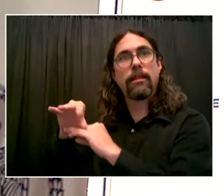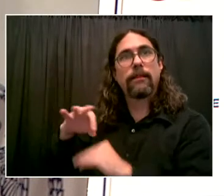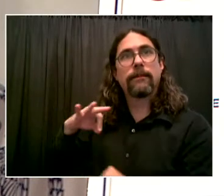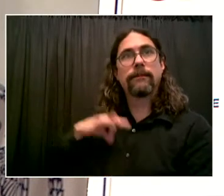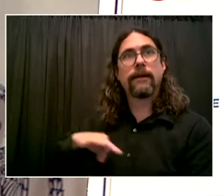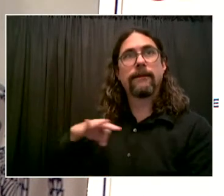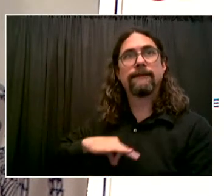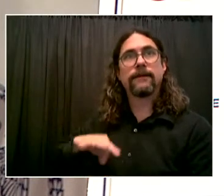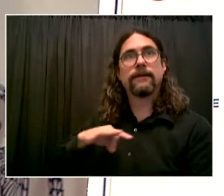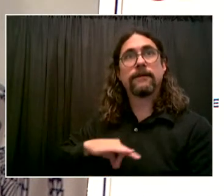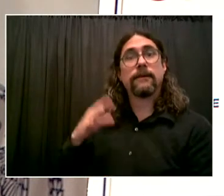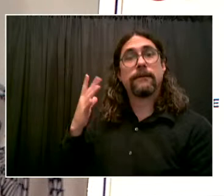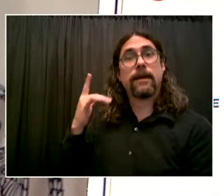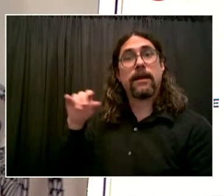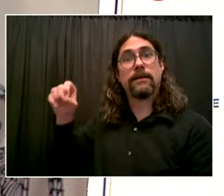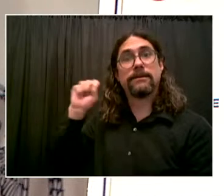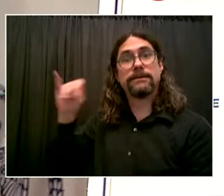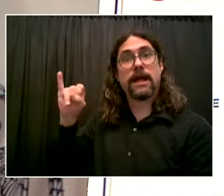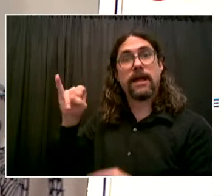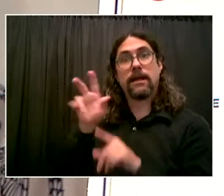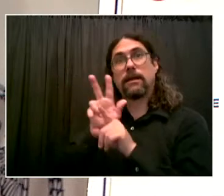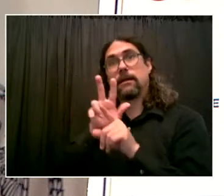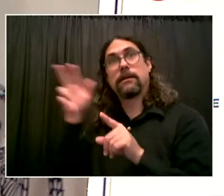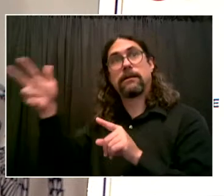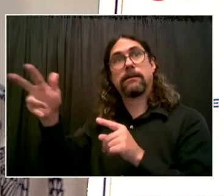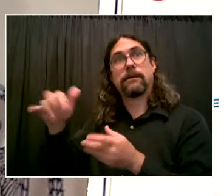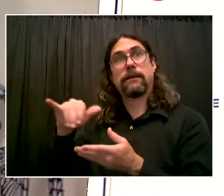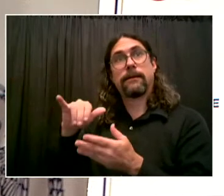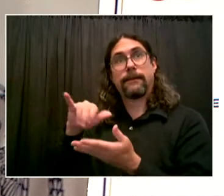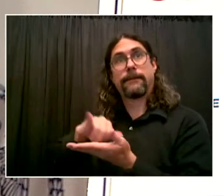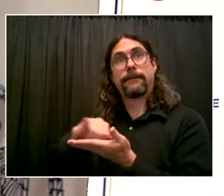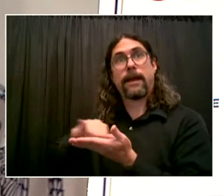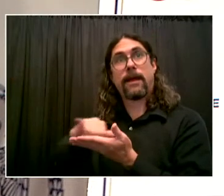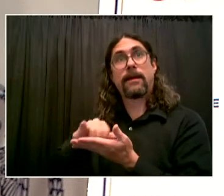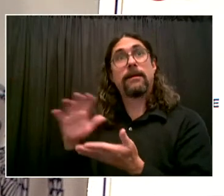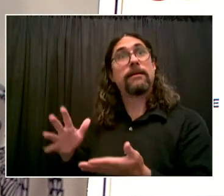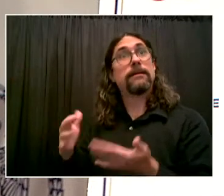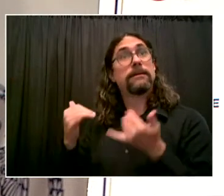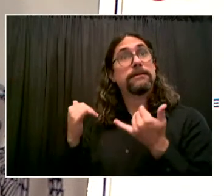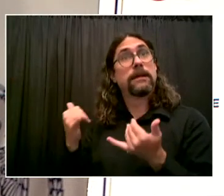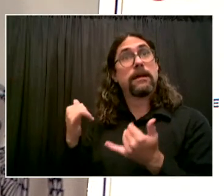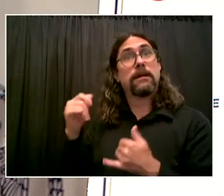MANHATTAN, SORT OF AVOIDING A DOUBLE TOLL FOR